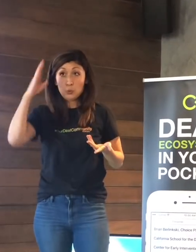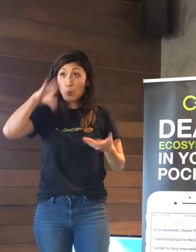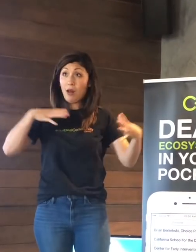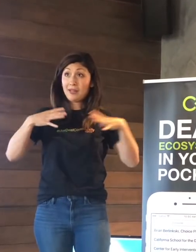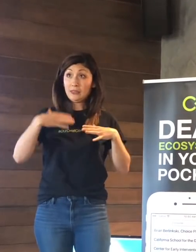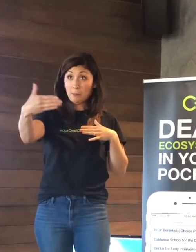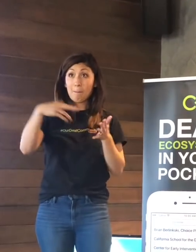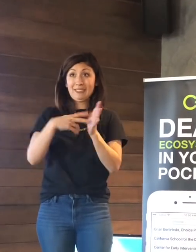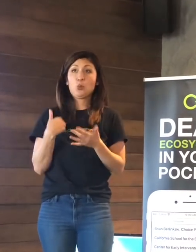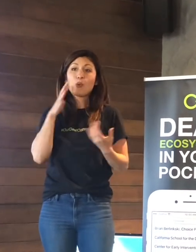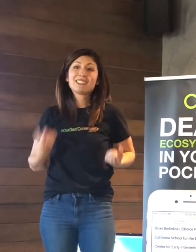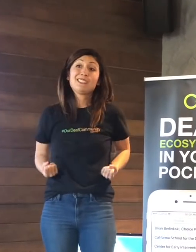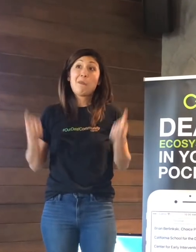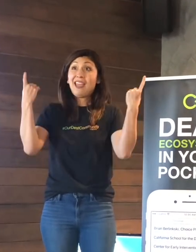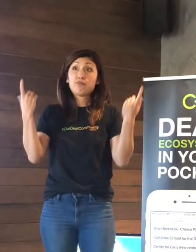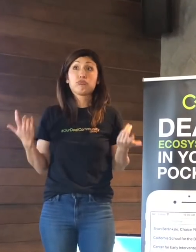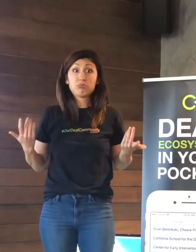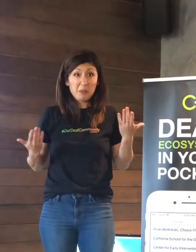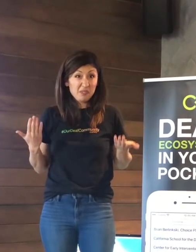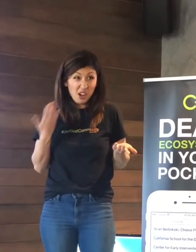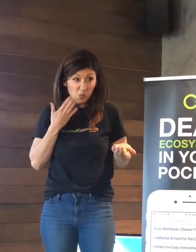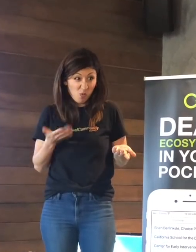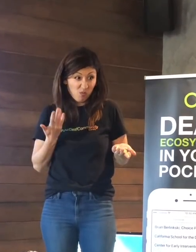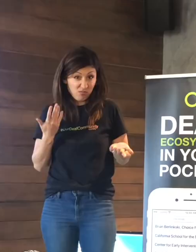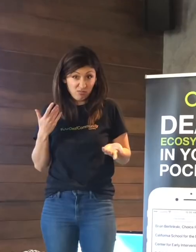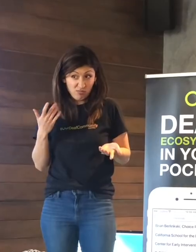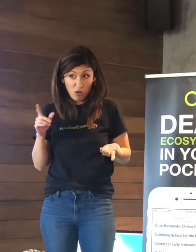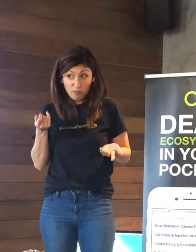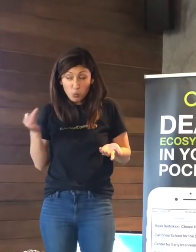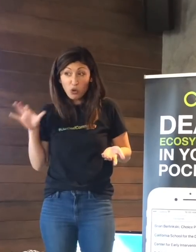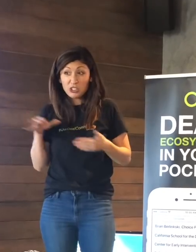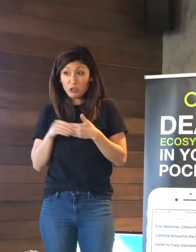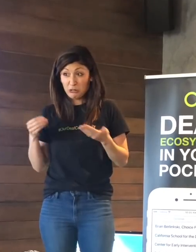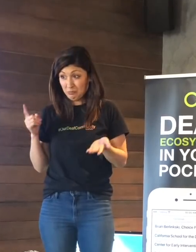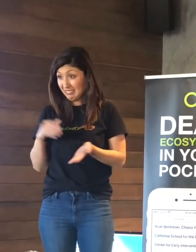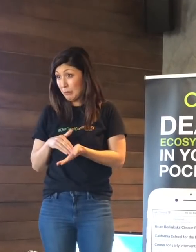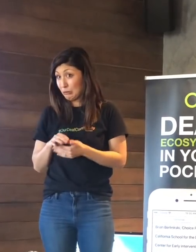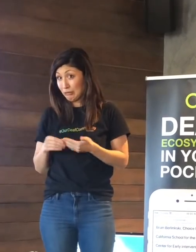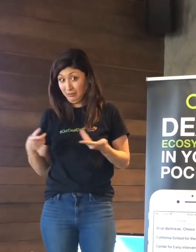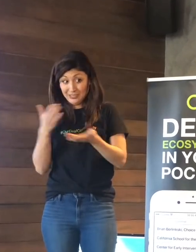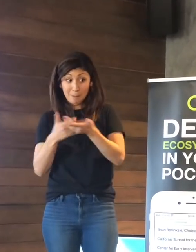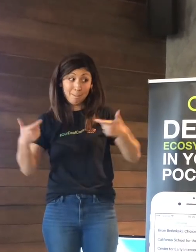When we know the holiday are coming up, we're prepared to spend, maybe... I don't know, several hundreds of dollars? A thousand bucks?